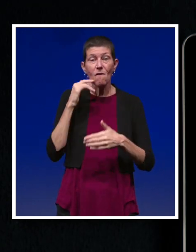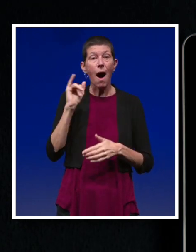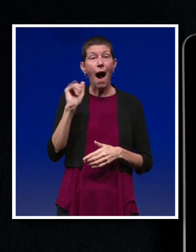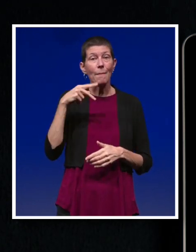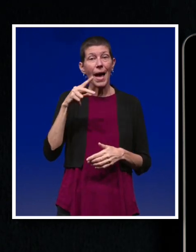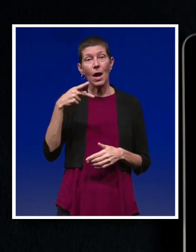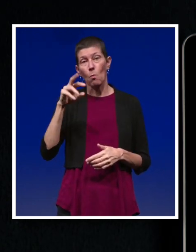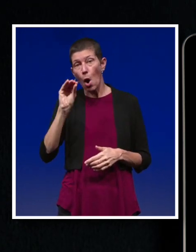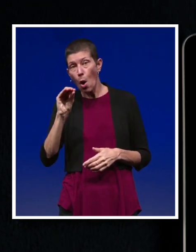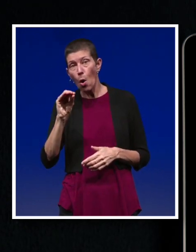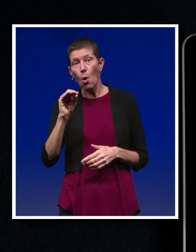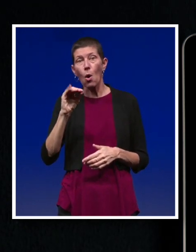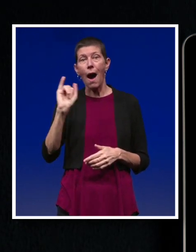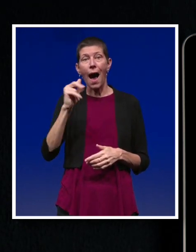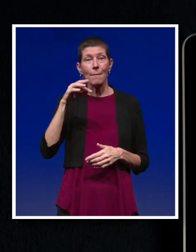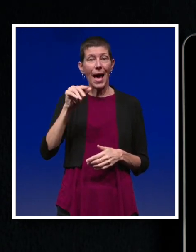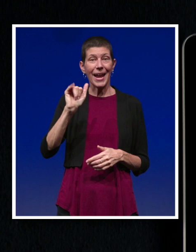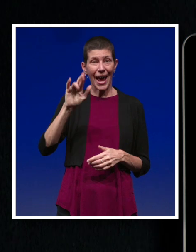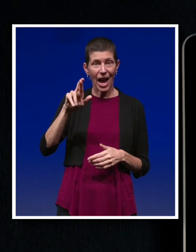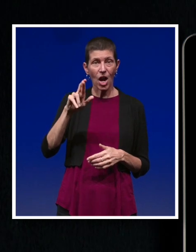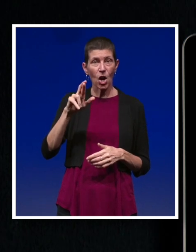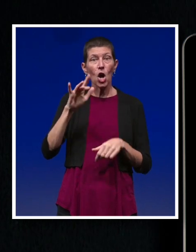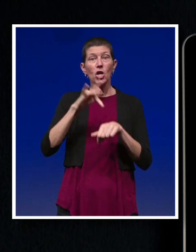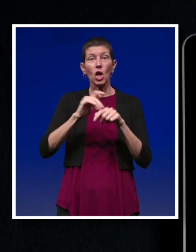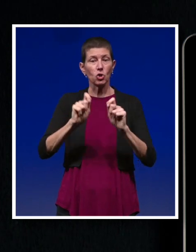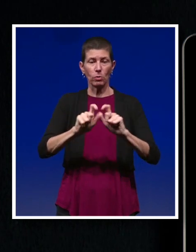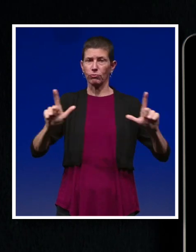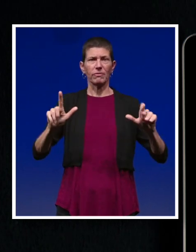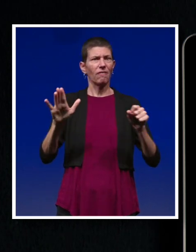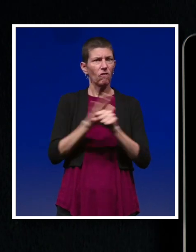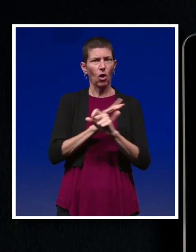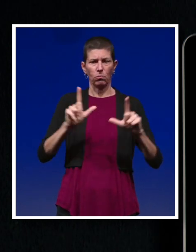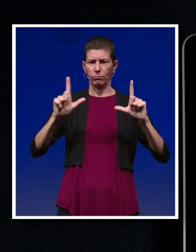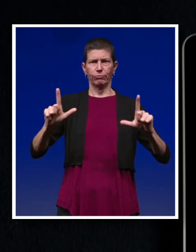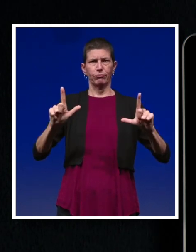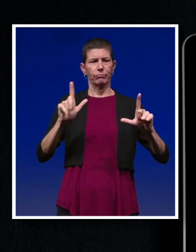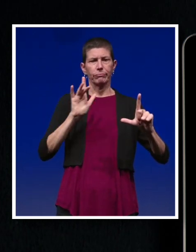On the iPad Pro and the iPad Air, the touch screen extends to the edge.